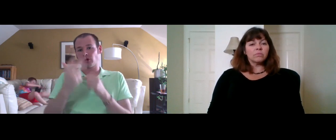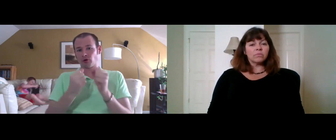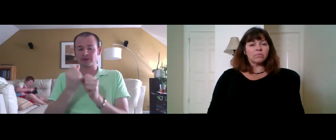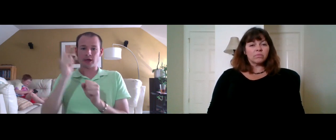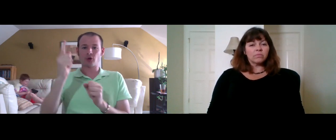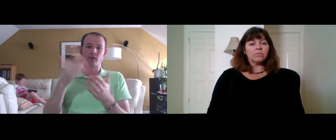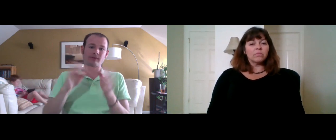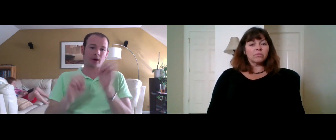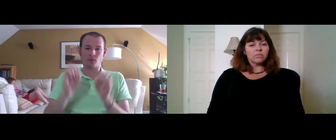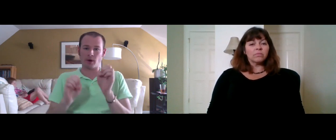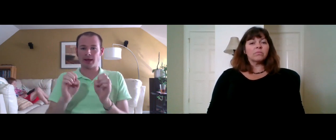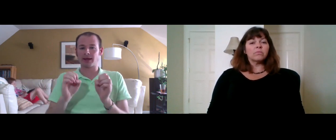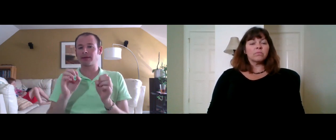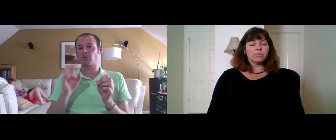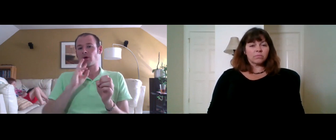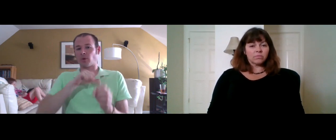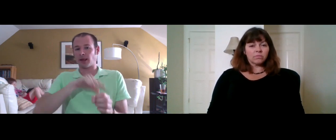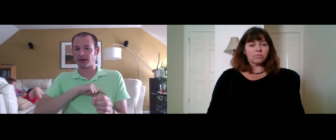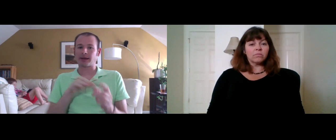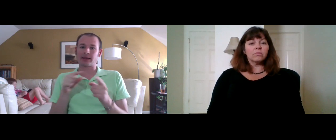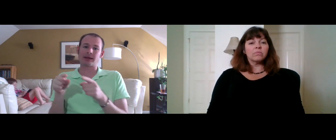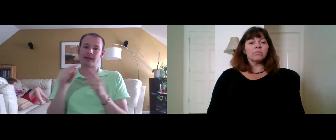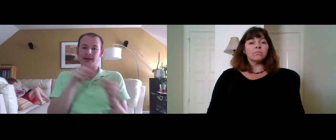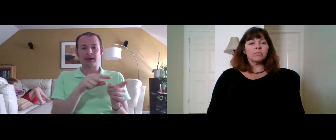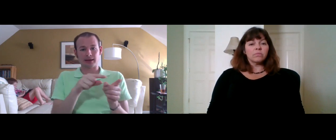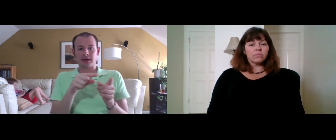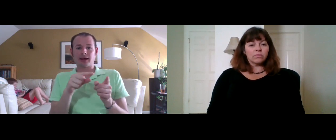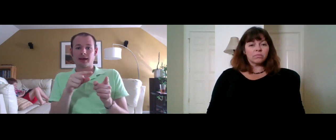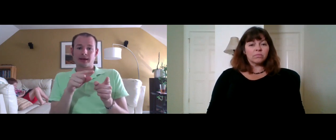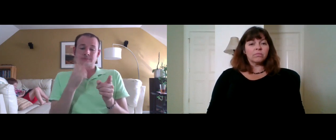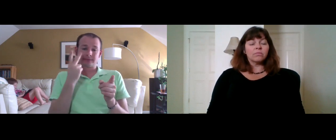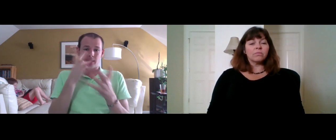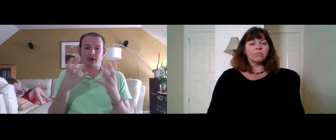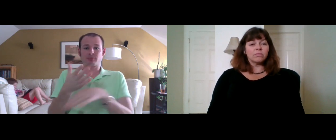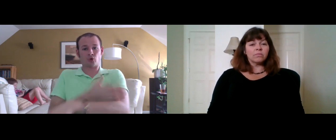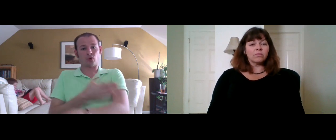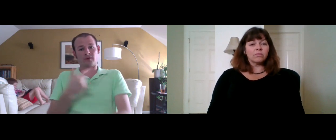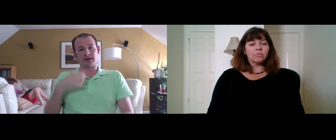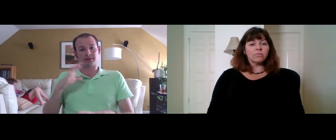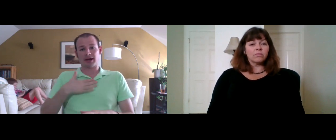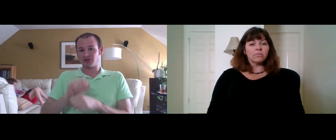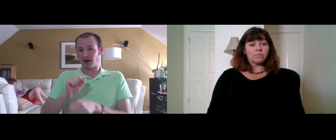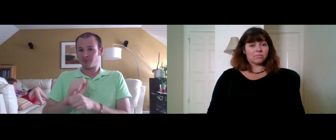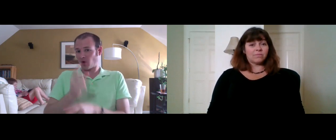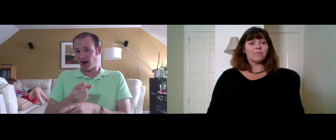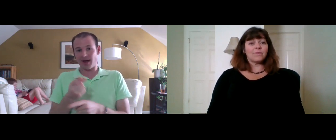so that two years later I can evaluate the water quality track the improvement